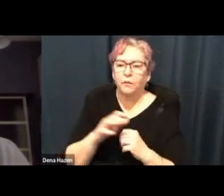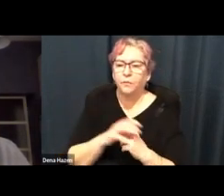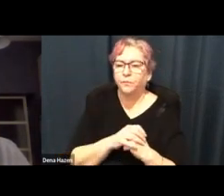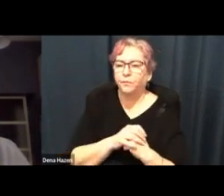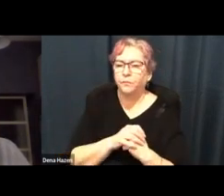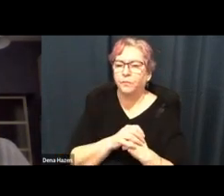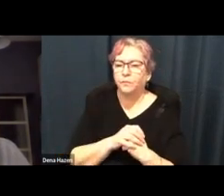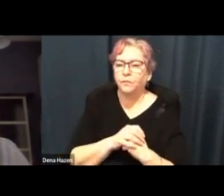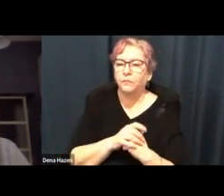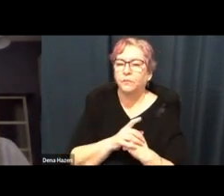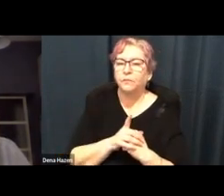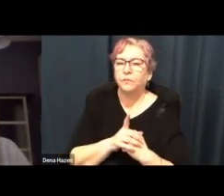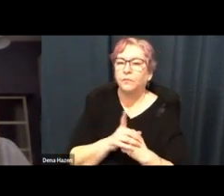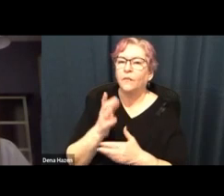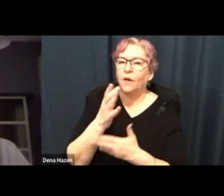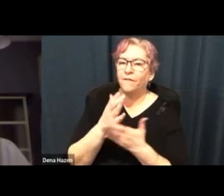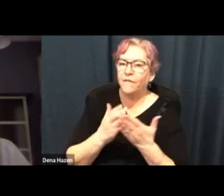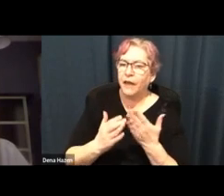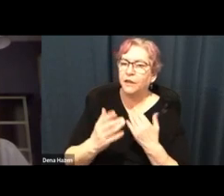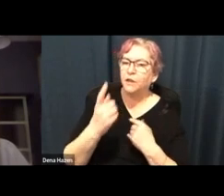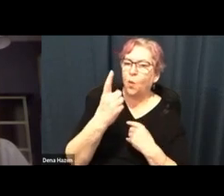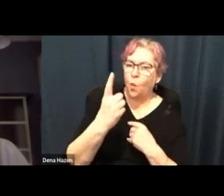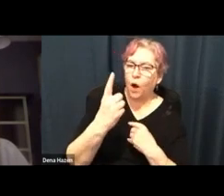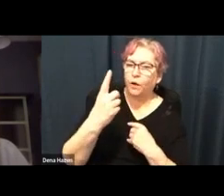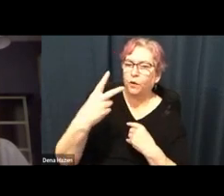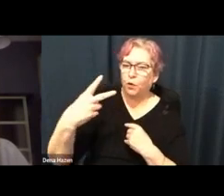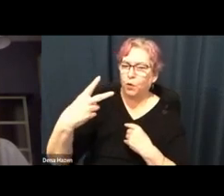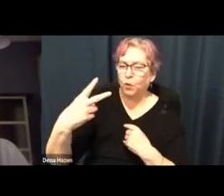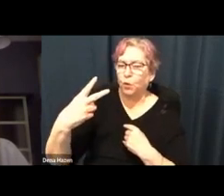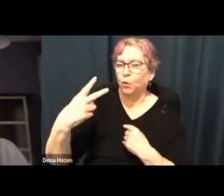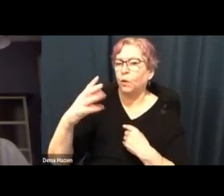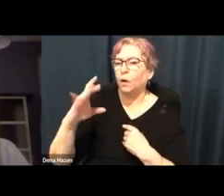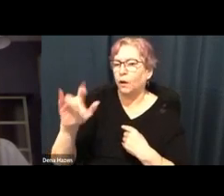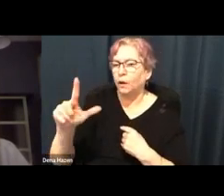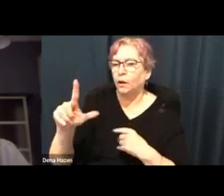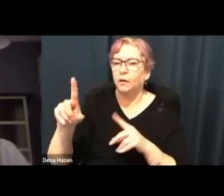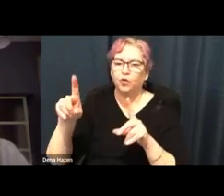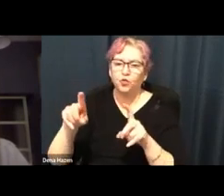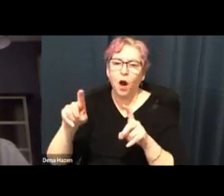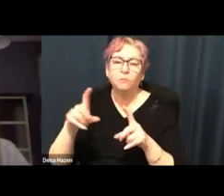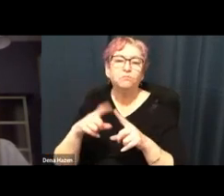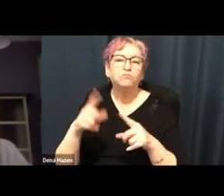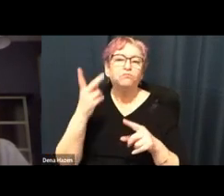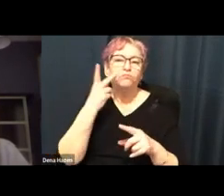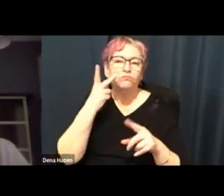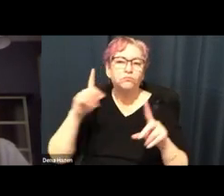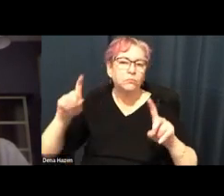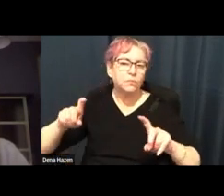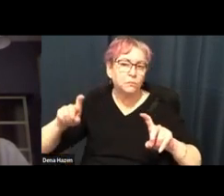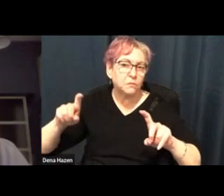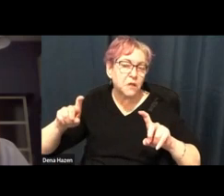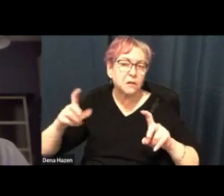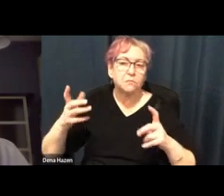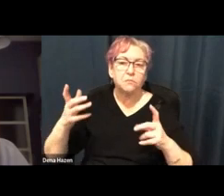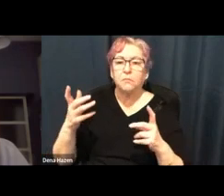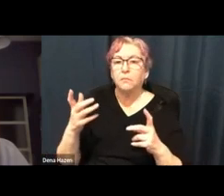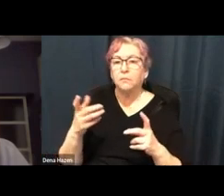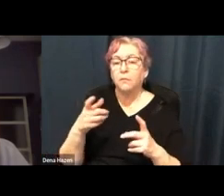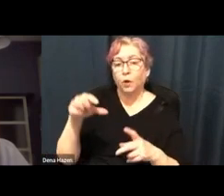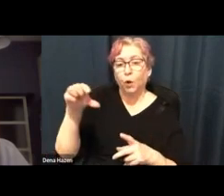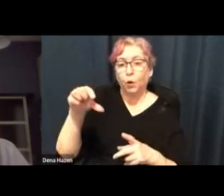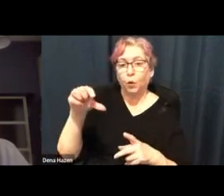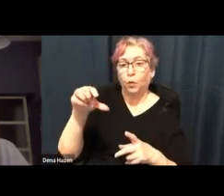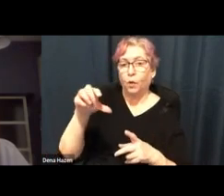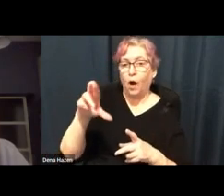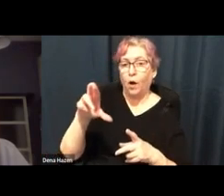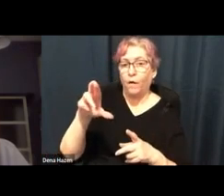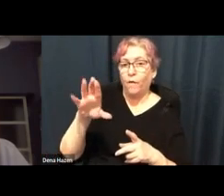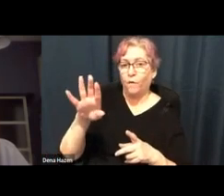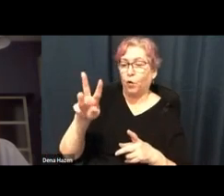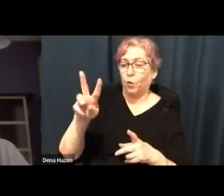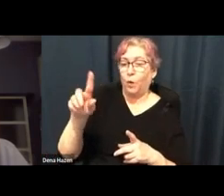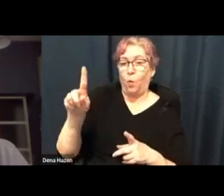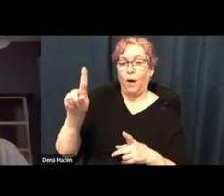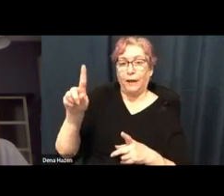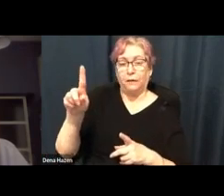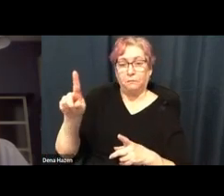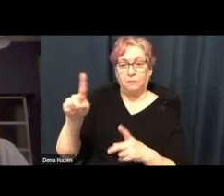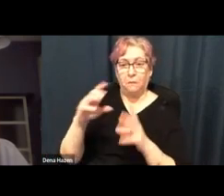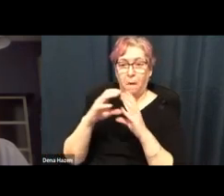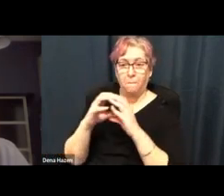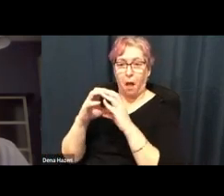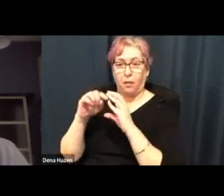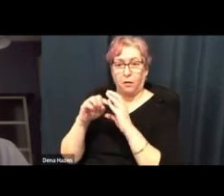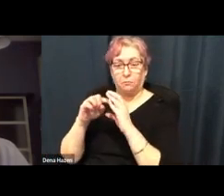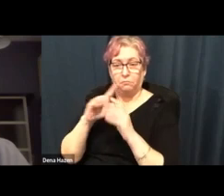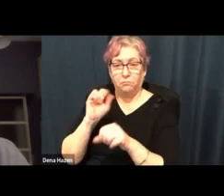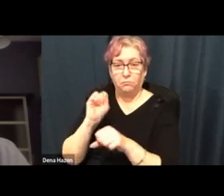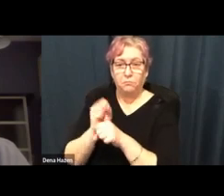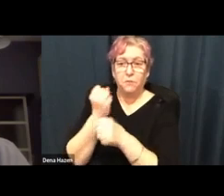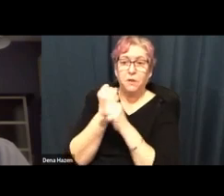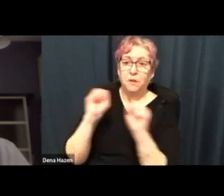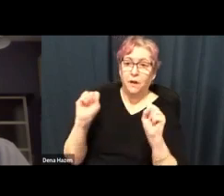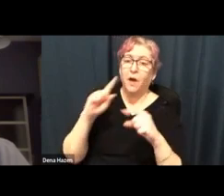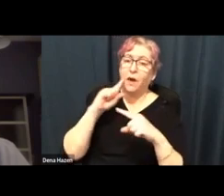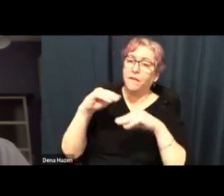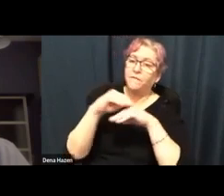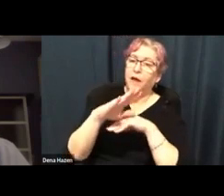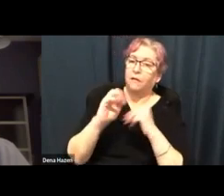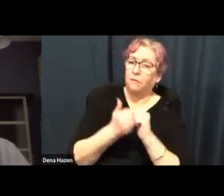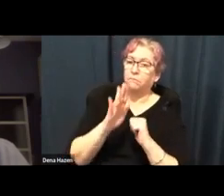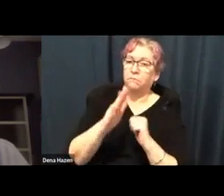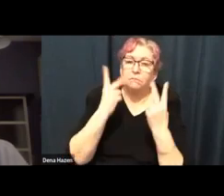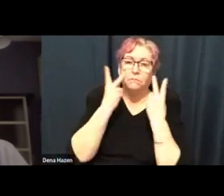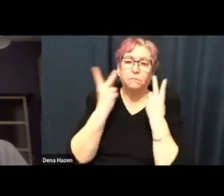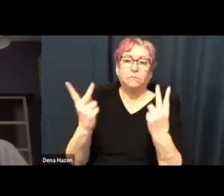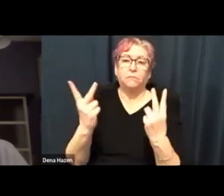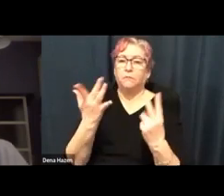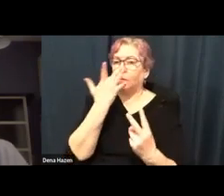It was a phase 1/2 clinical trial to test whether it is, the QR-421 molecule is safe and the effect on vision.